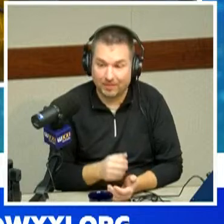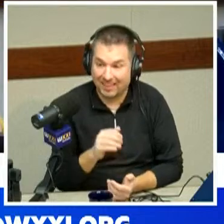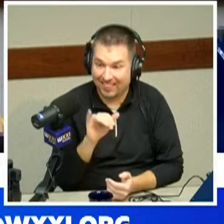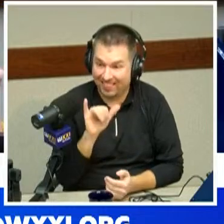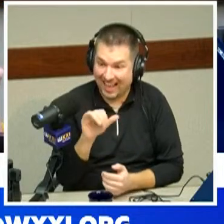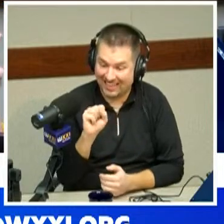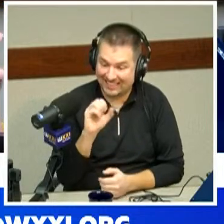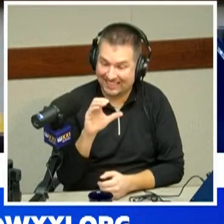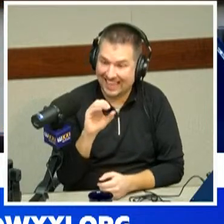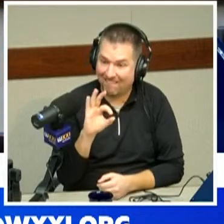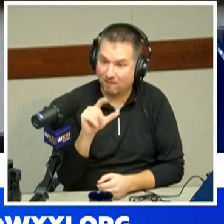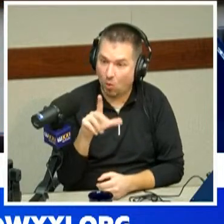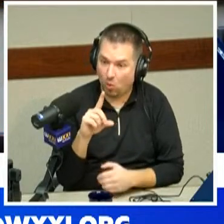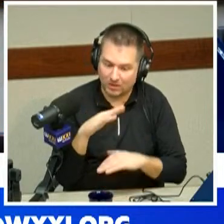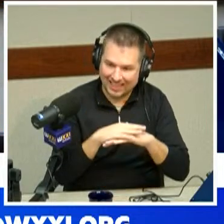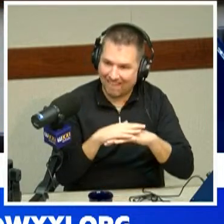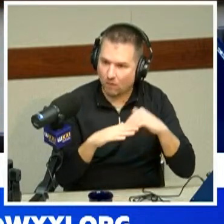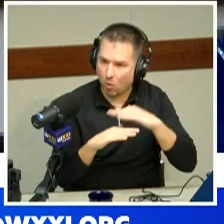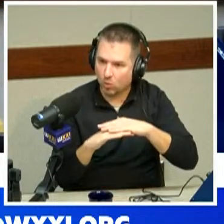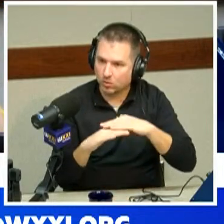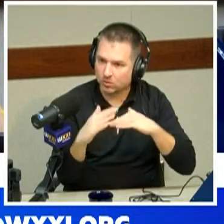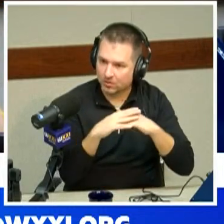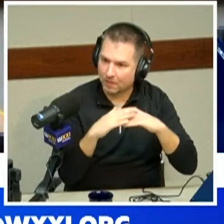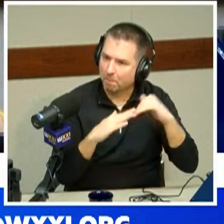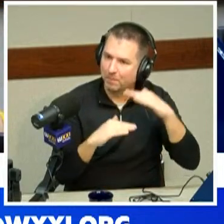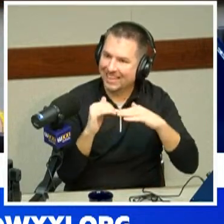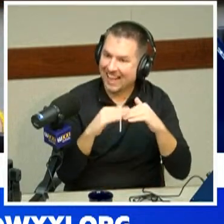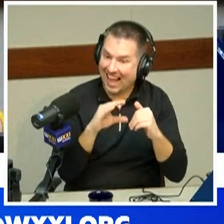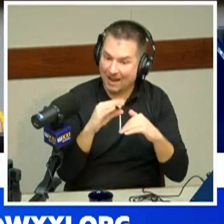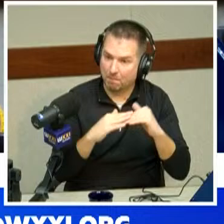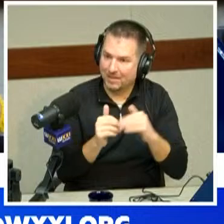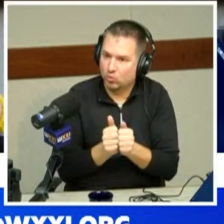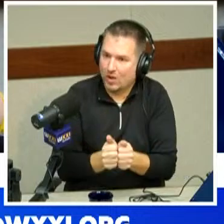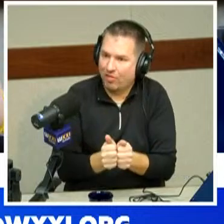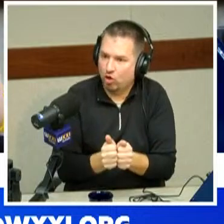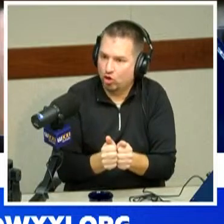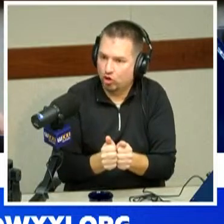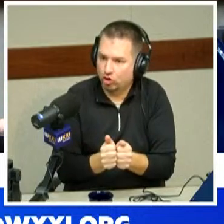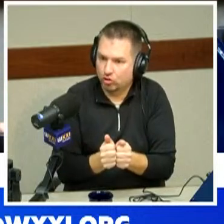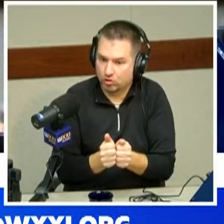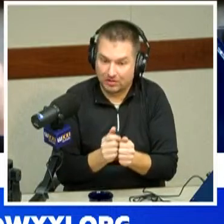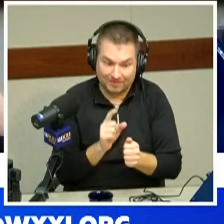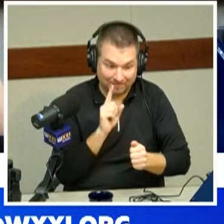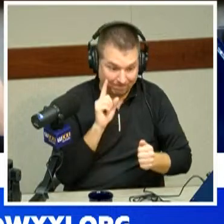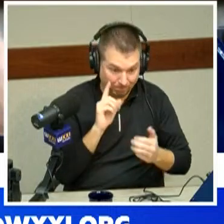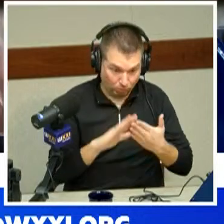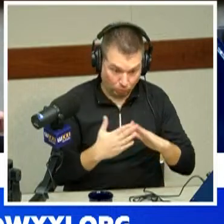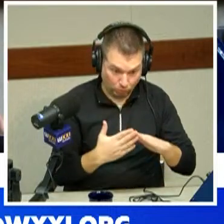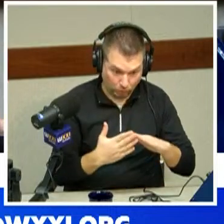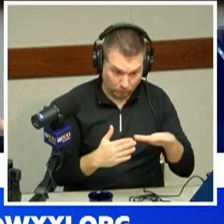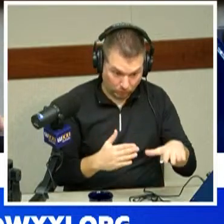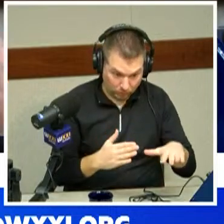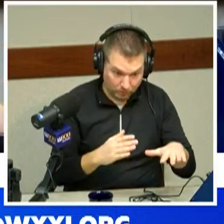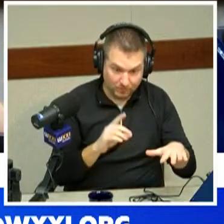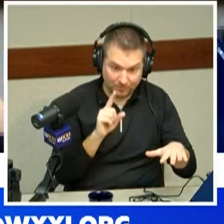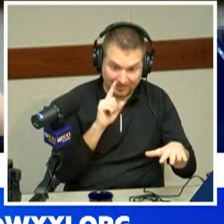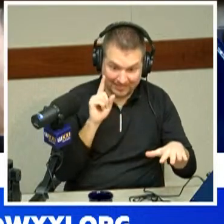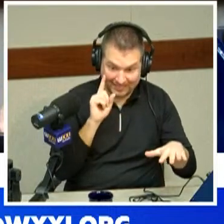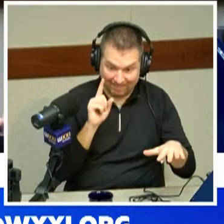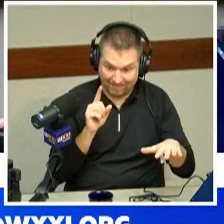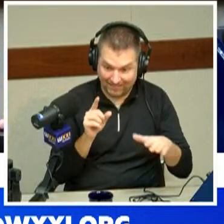it's really really Building Together what our deaf community and deaf individuals can provide for the